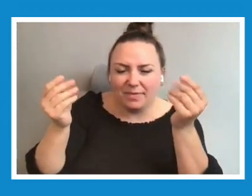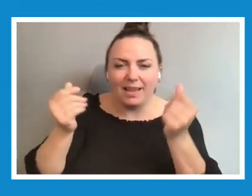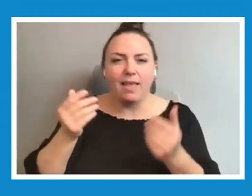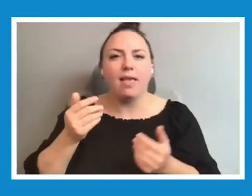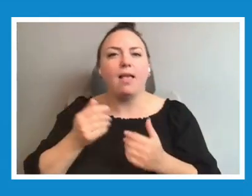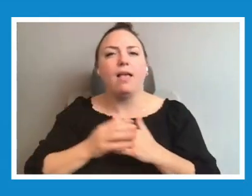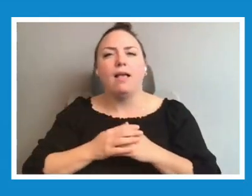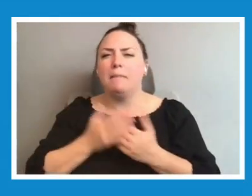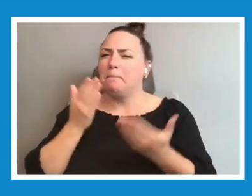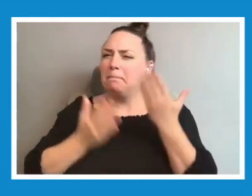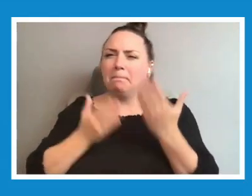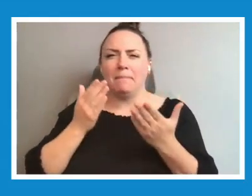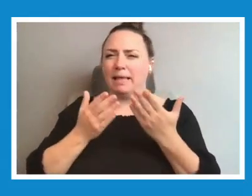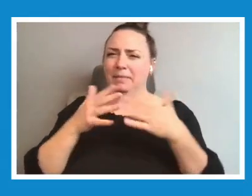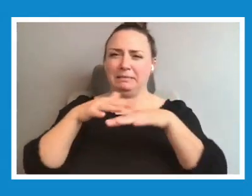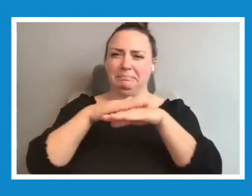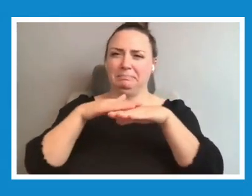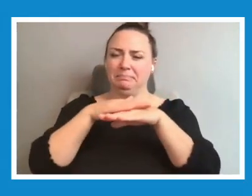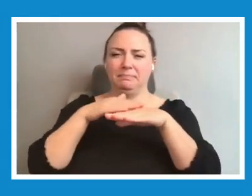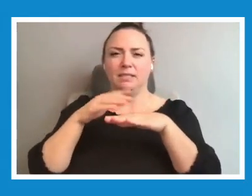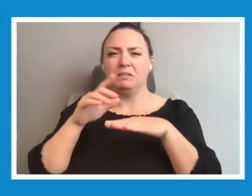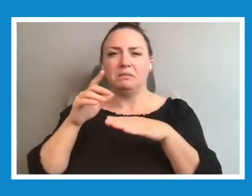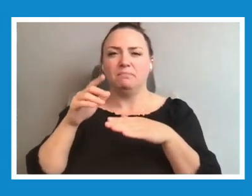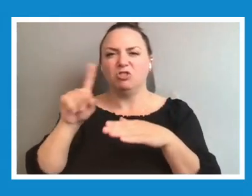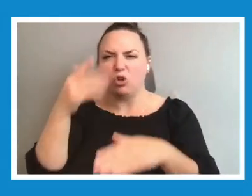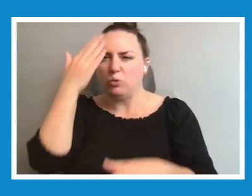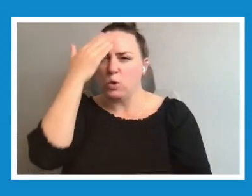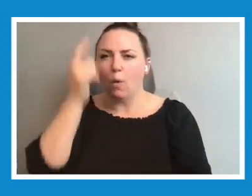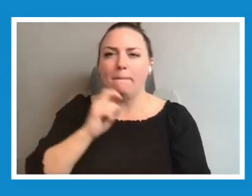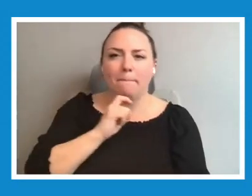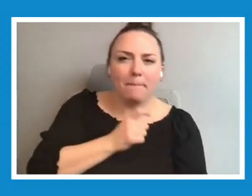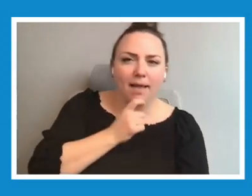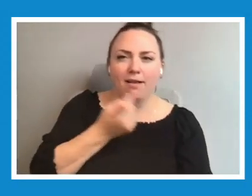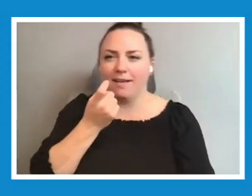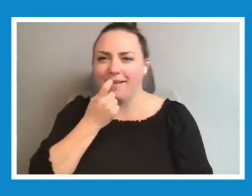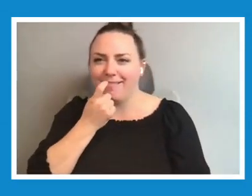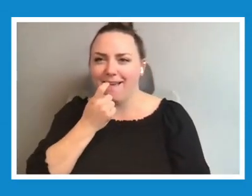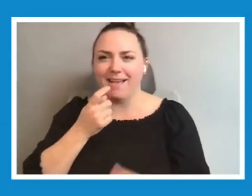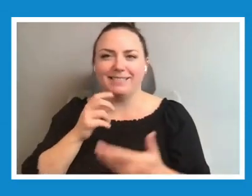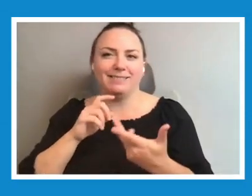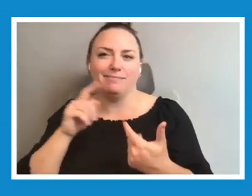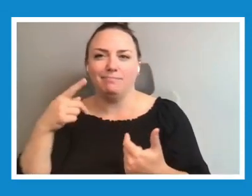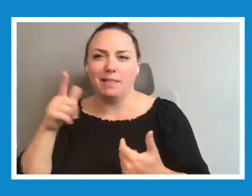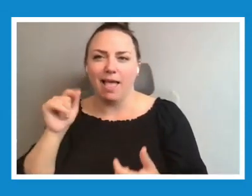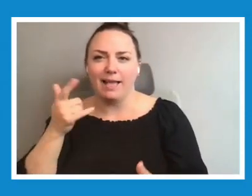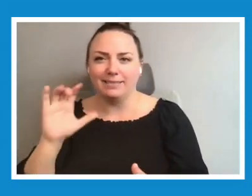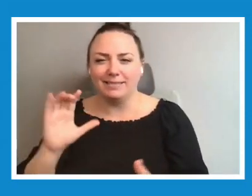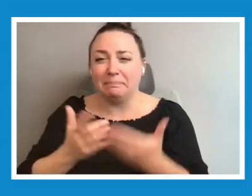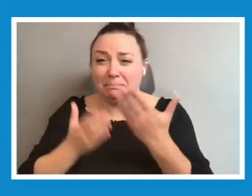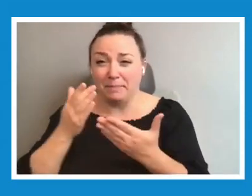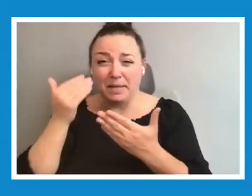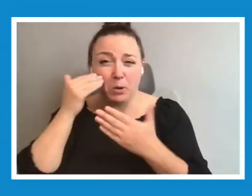knowing maybe it's metal glass and plastic but sometimes they do and you can see them